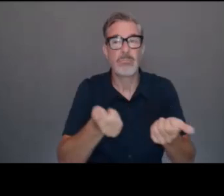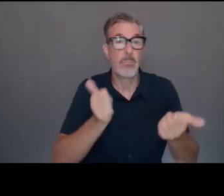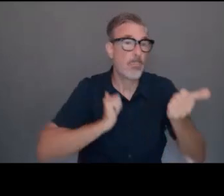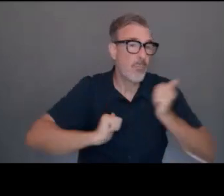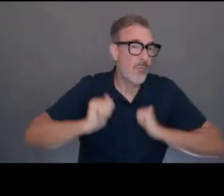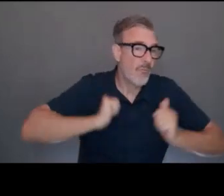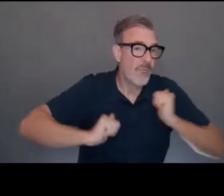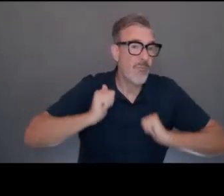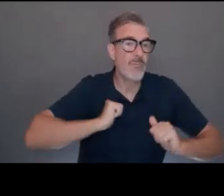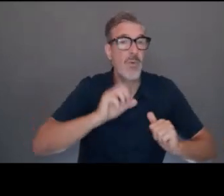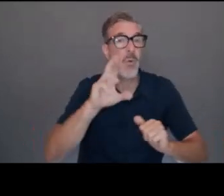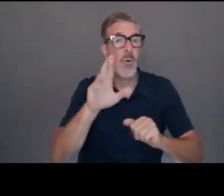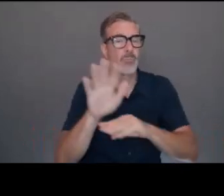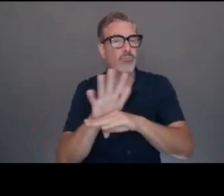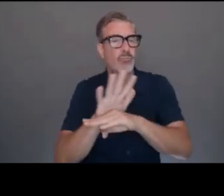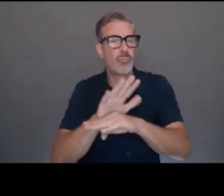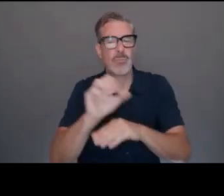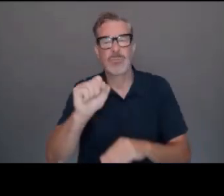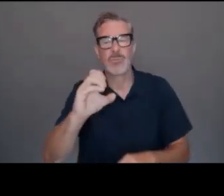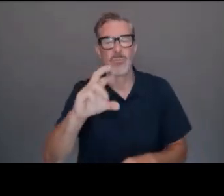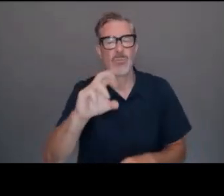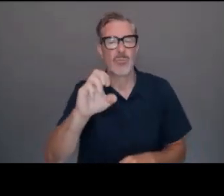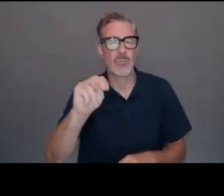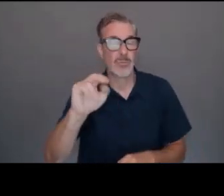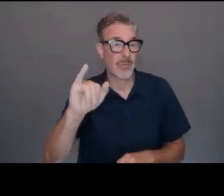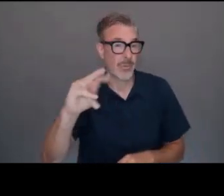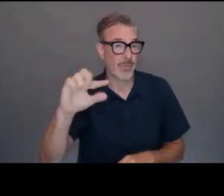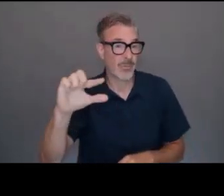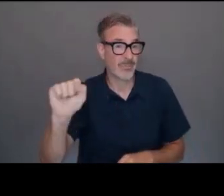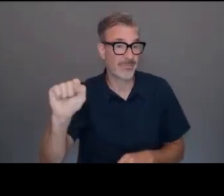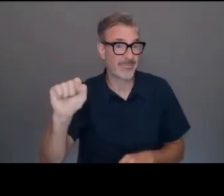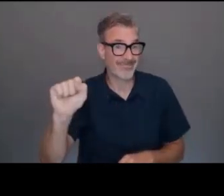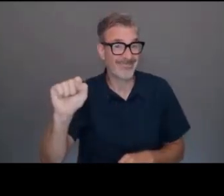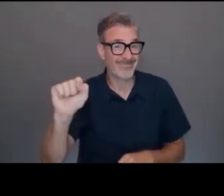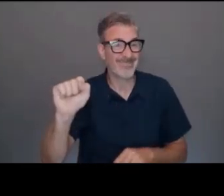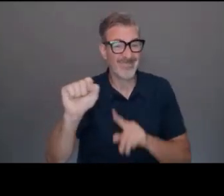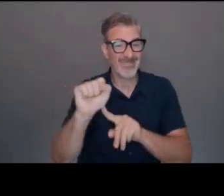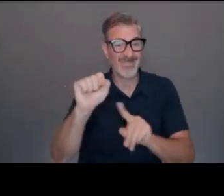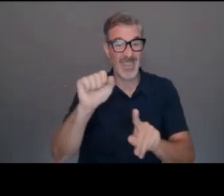Now in this one component, you will be able to apply for travel within Canada,